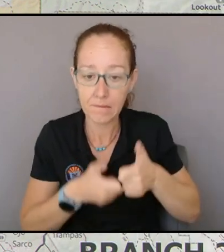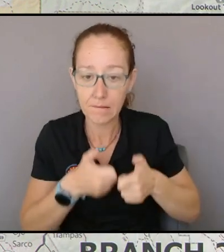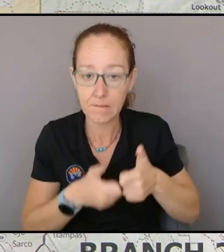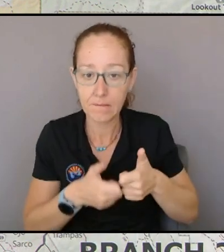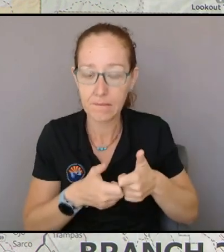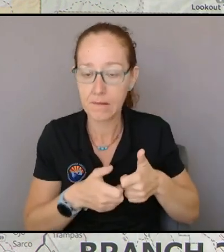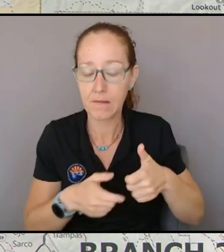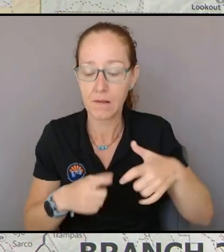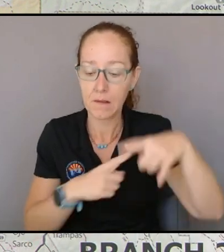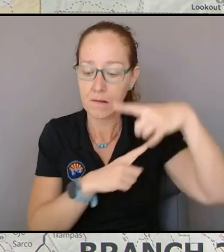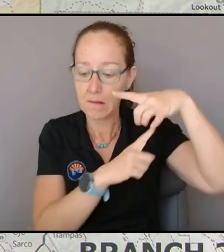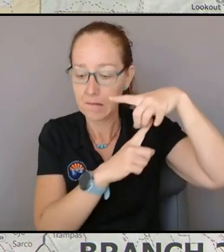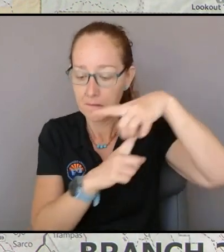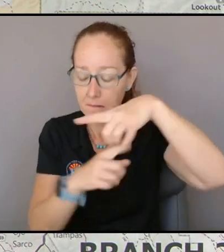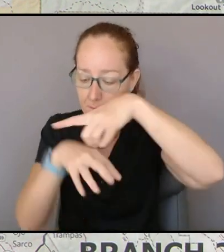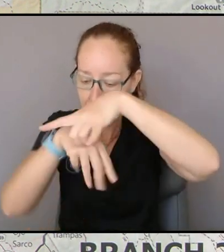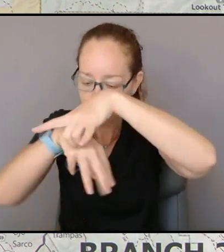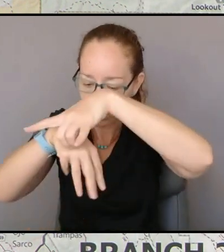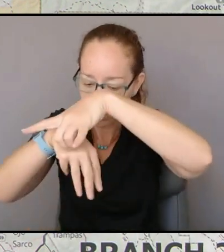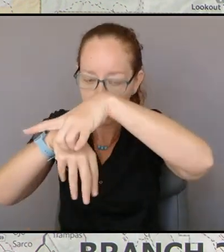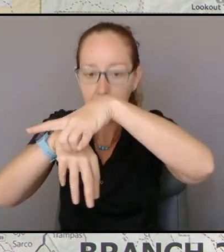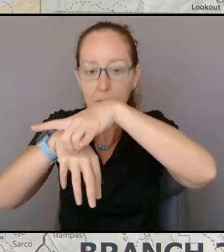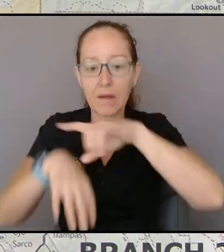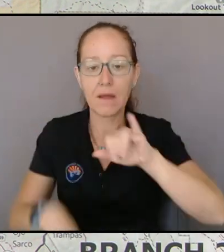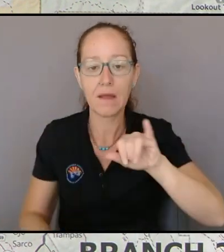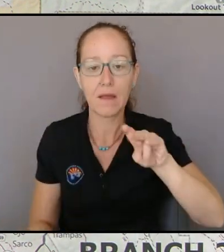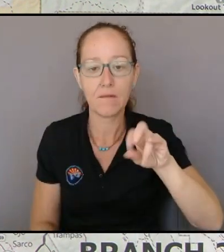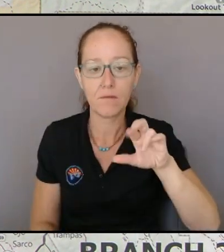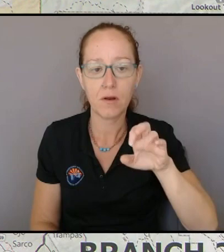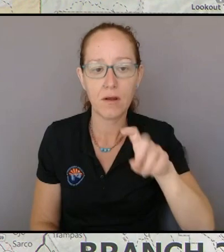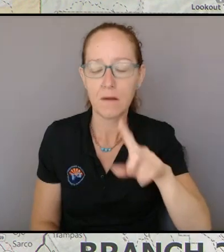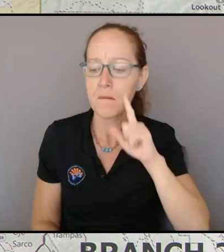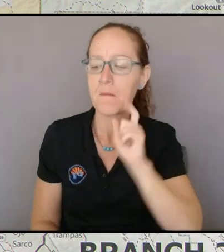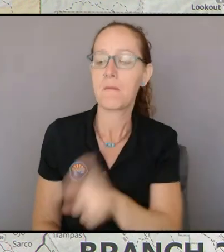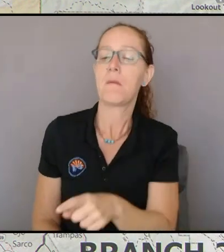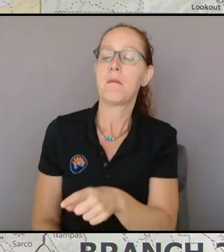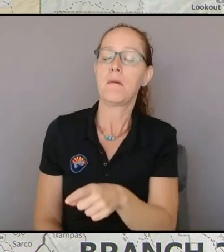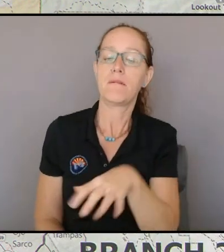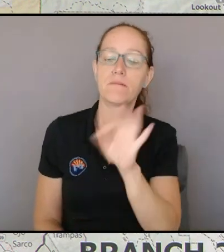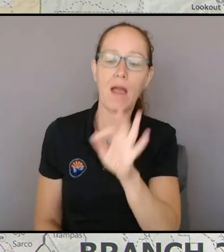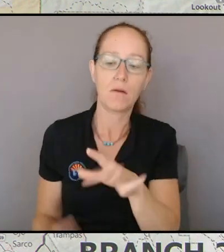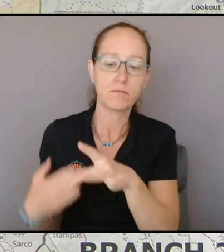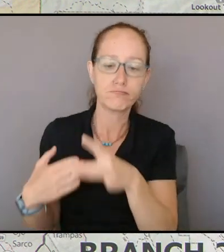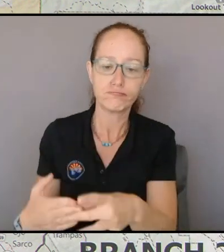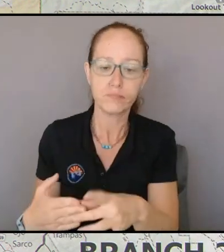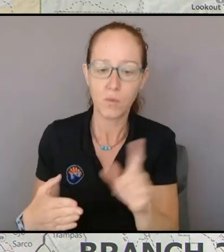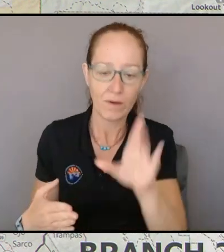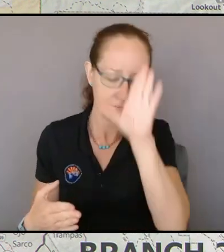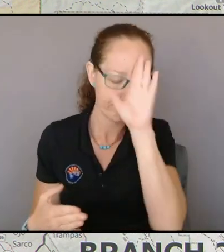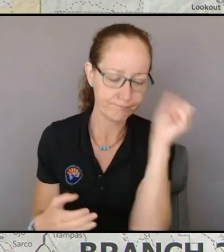the day, there's other spots that were identified on the side of this slope above Angostura. So actually it's